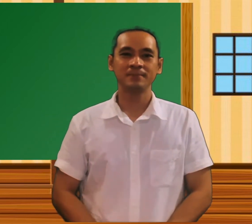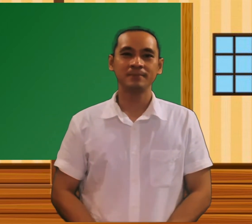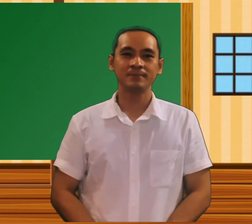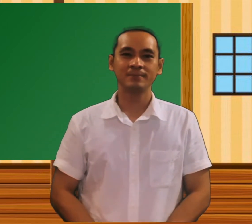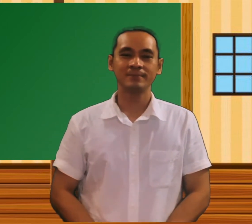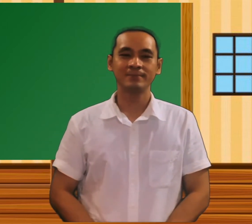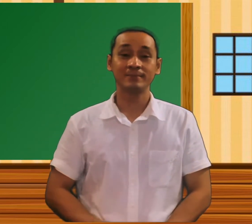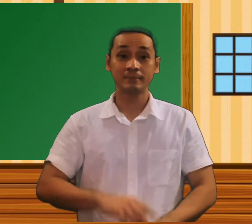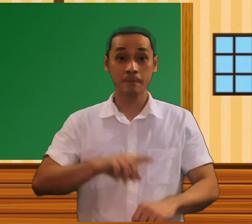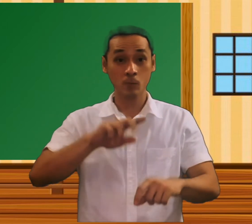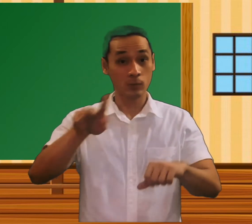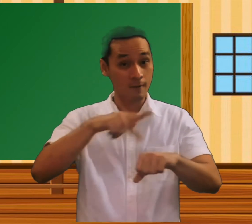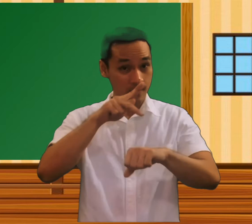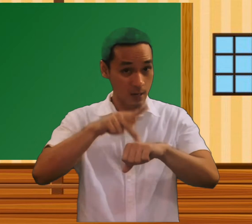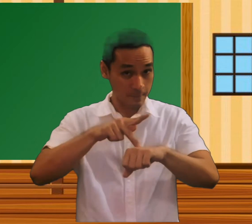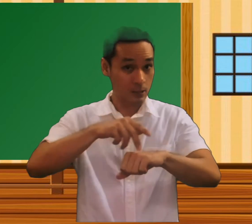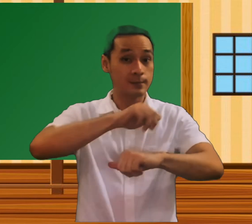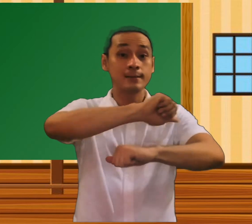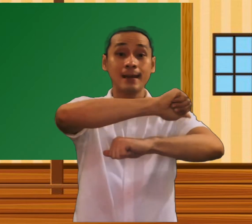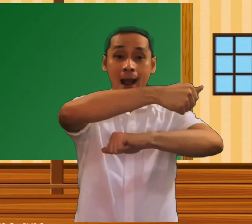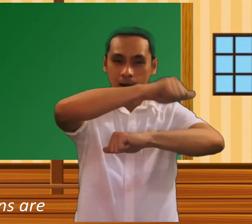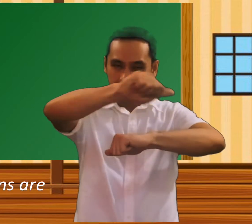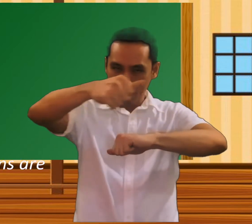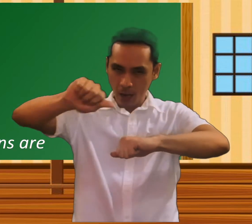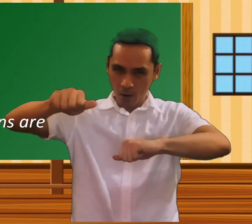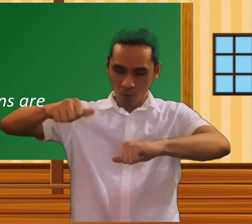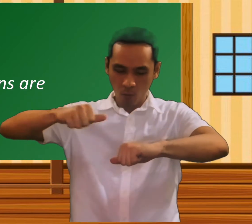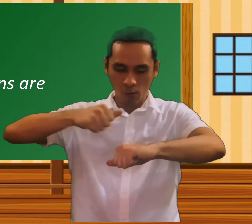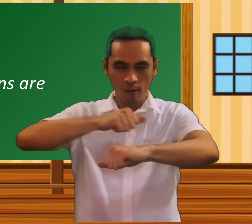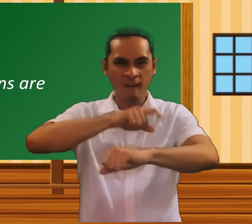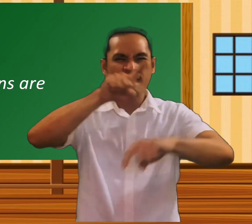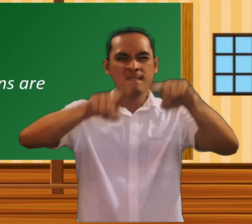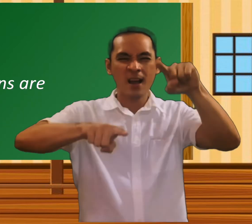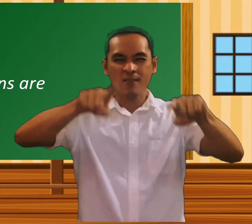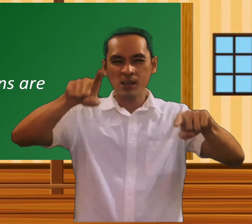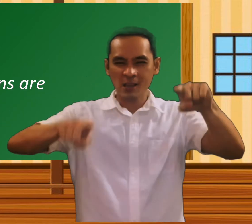since philippines is an archipelago variations of signs are common